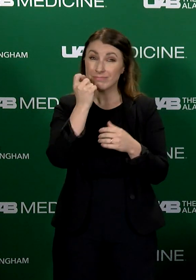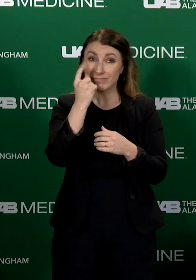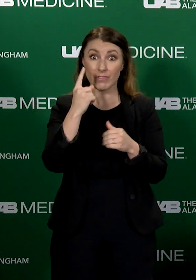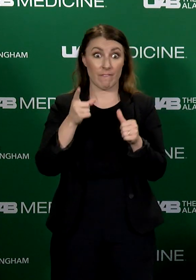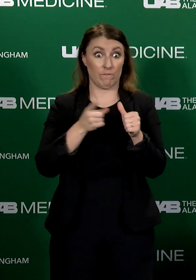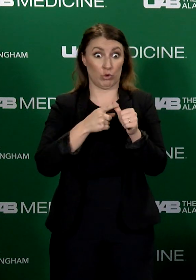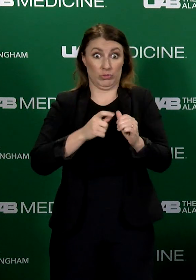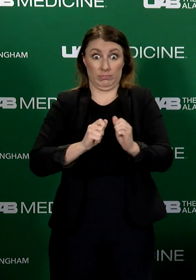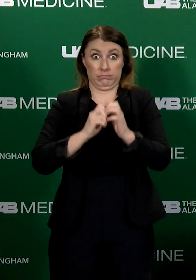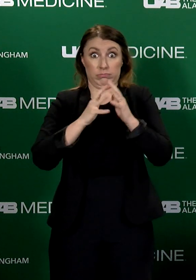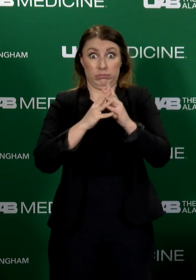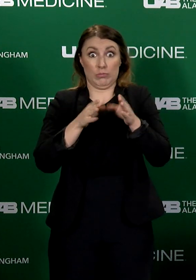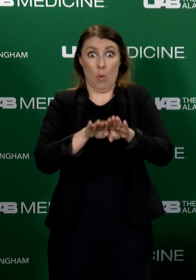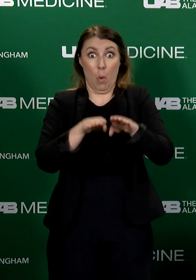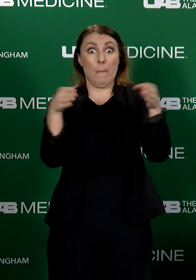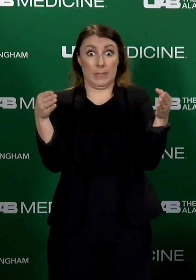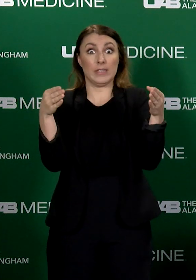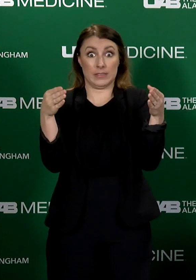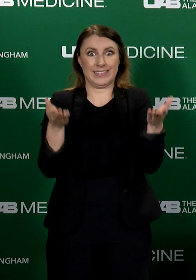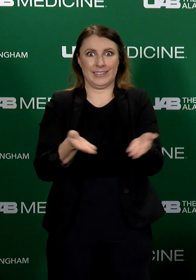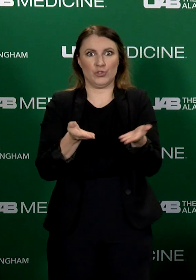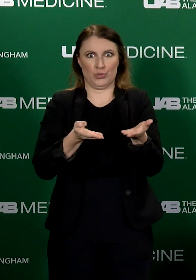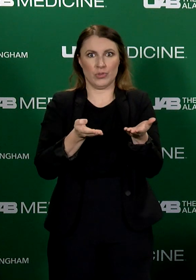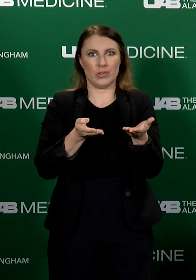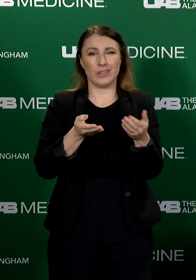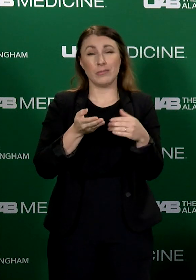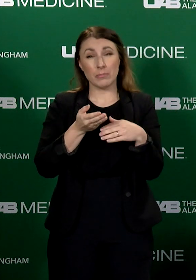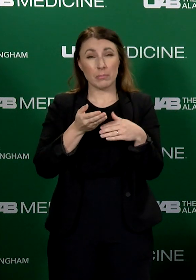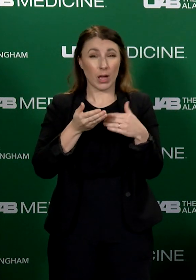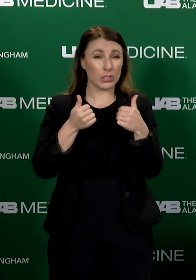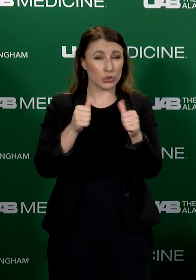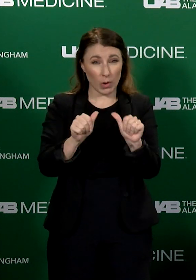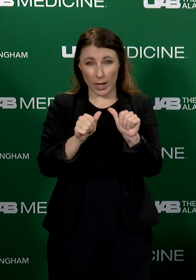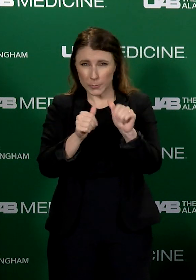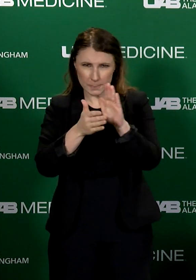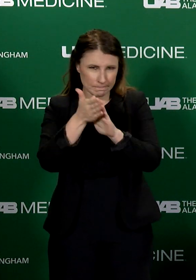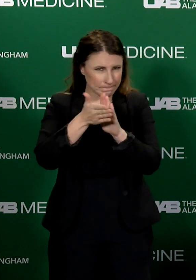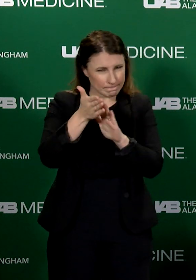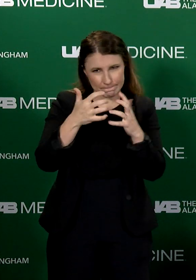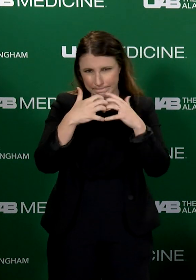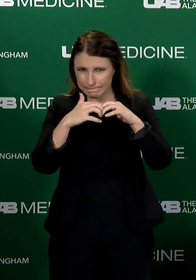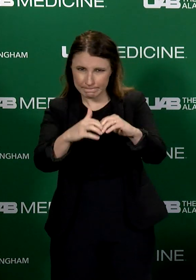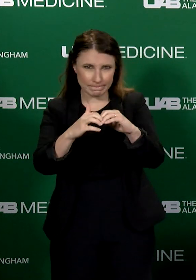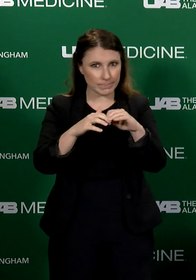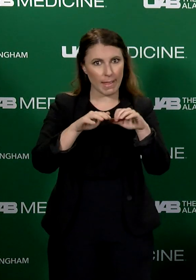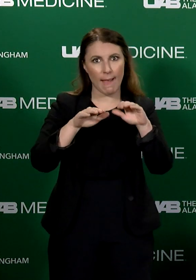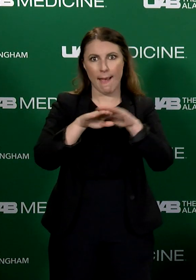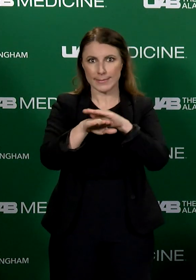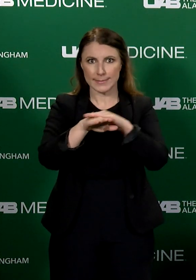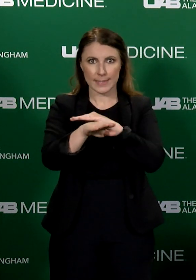be opening we're working to align access to testing with the lab capabilities